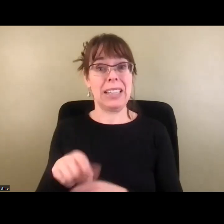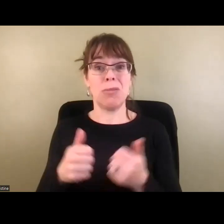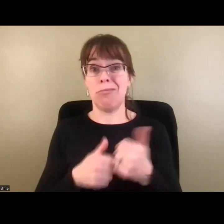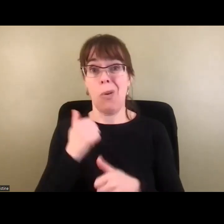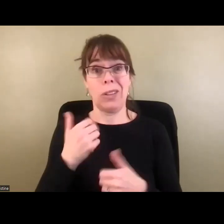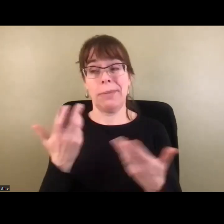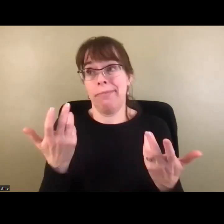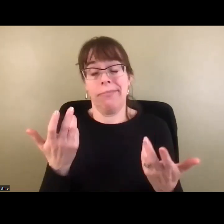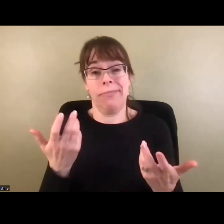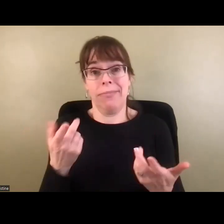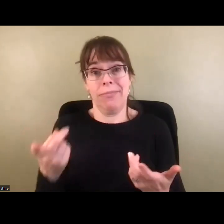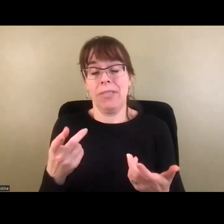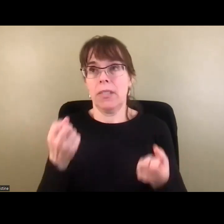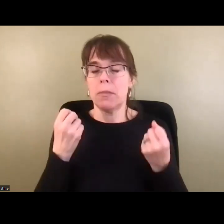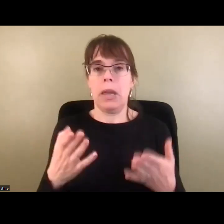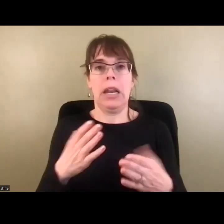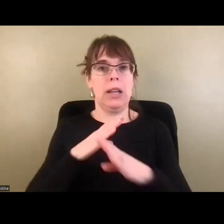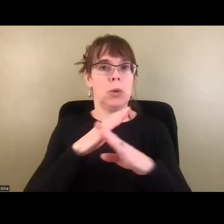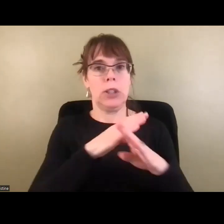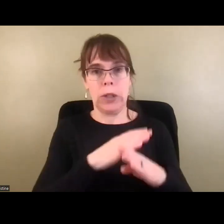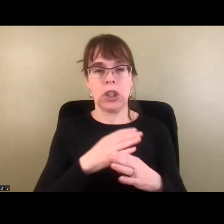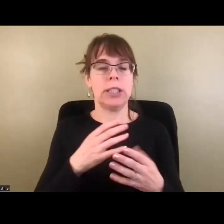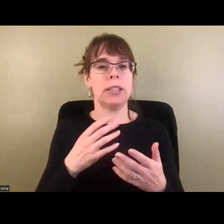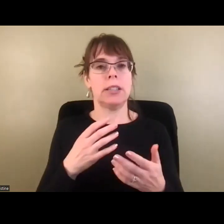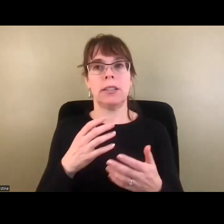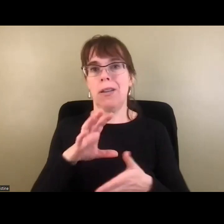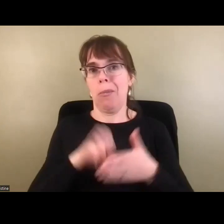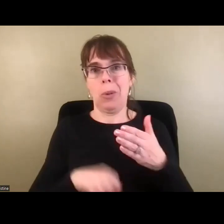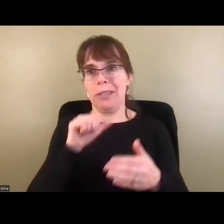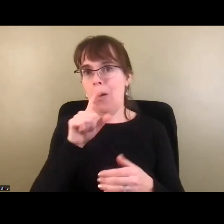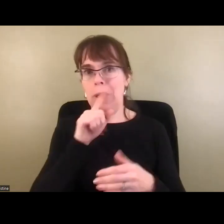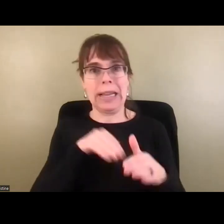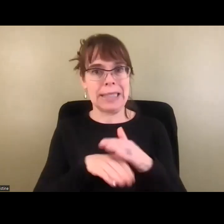I mean, they have a lot of restrictions. Abortion is inaccessible there, but also